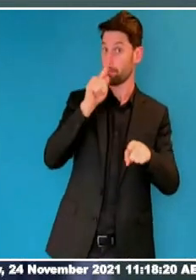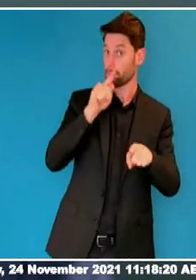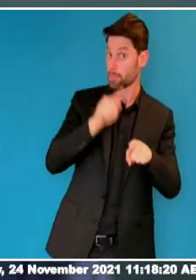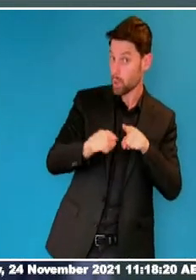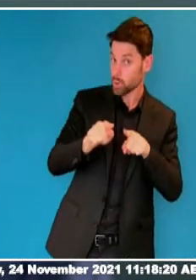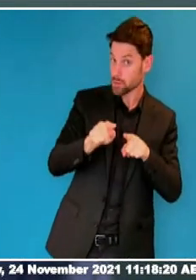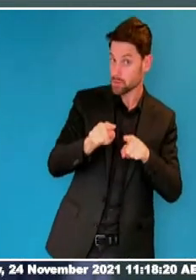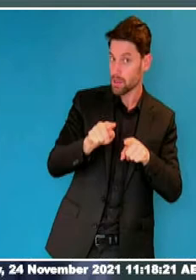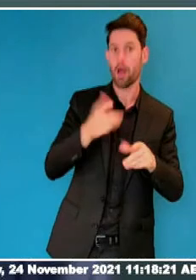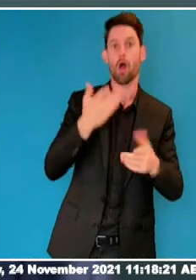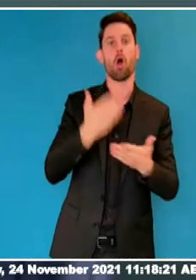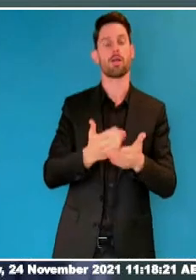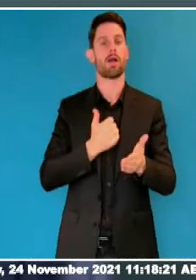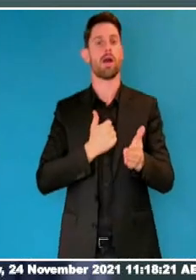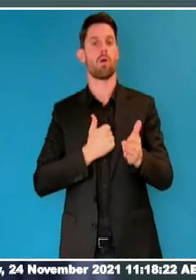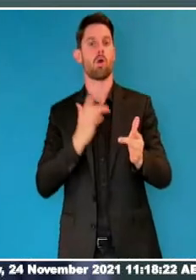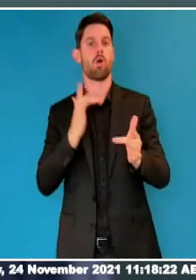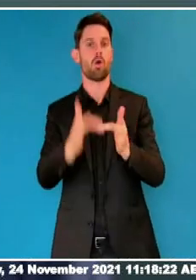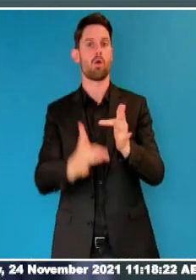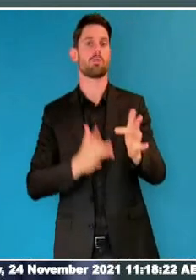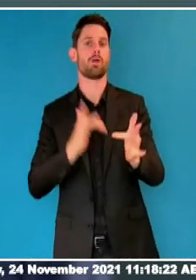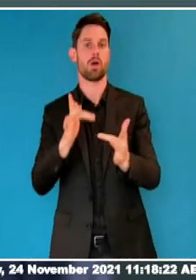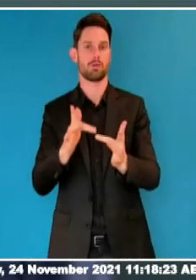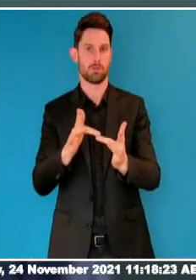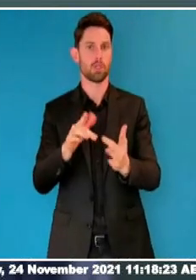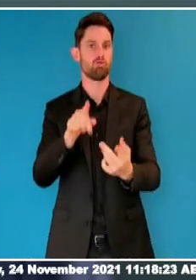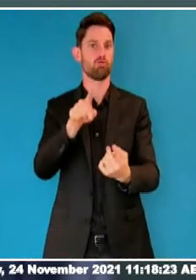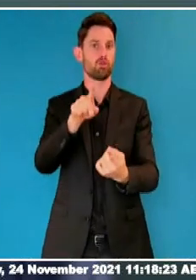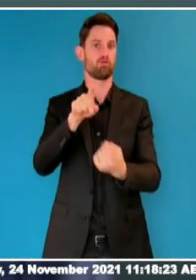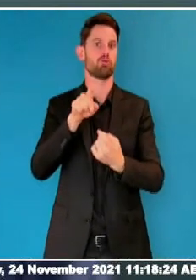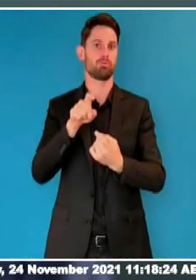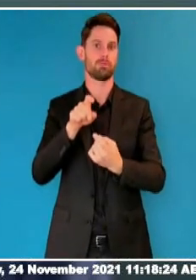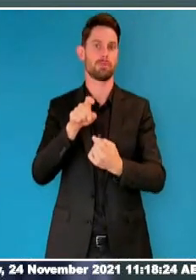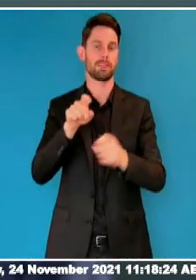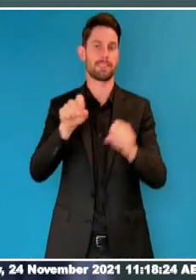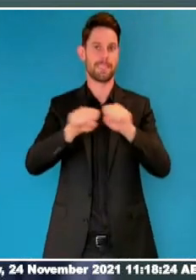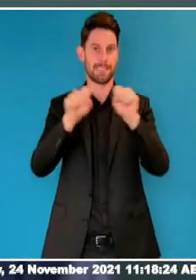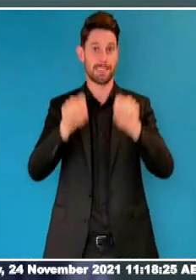current online recruitment platform which is called Smart Recruiters.